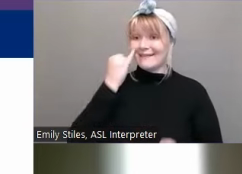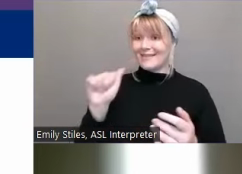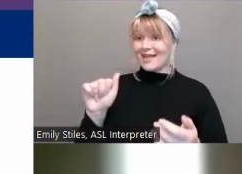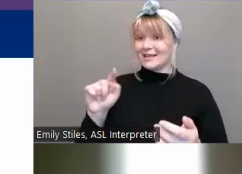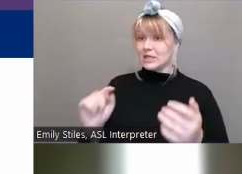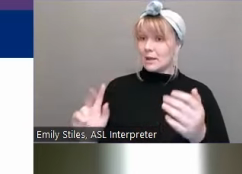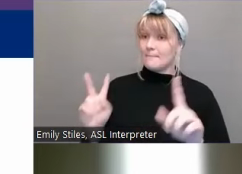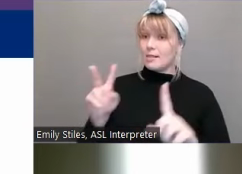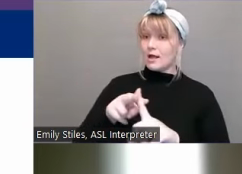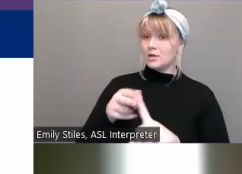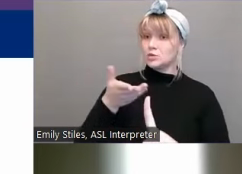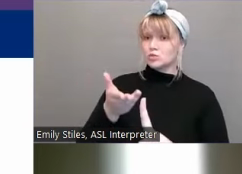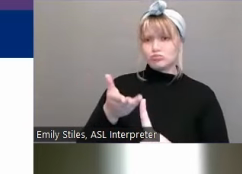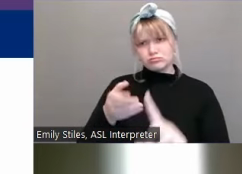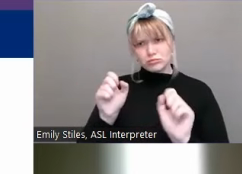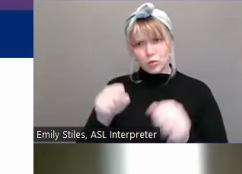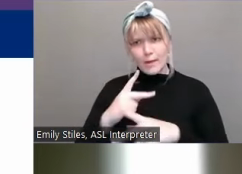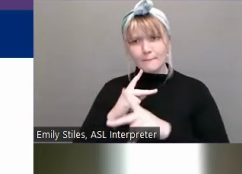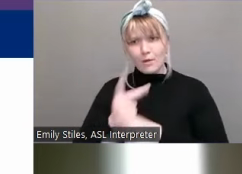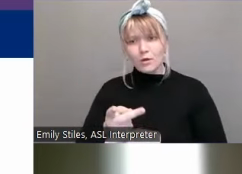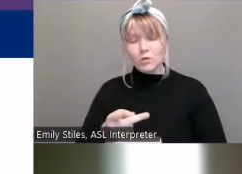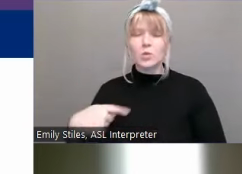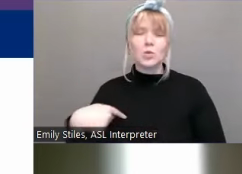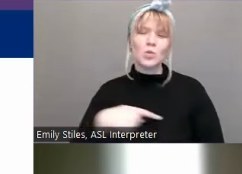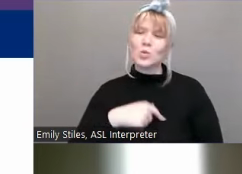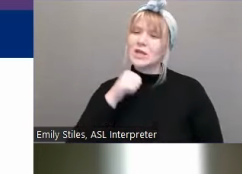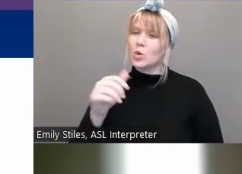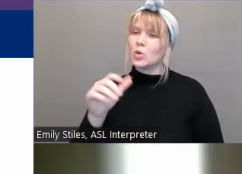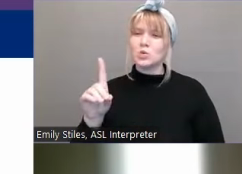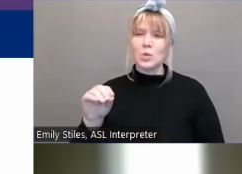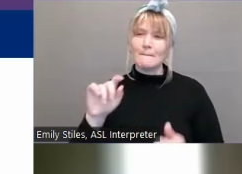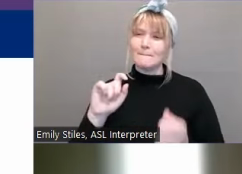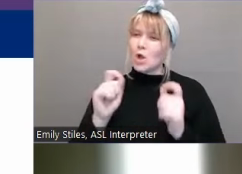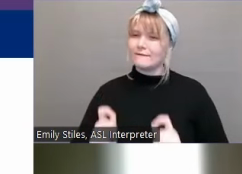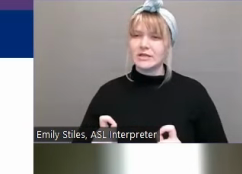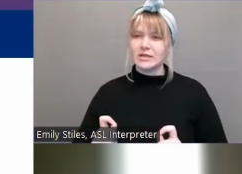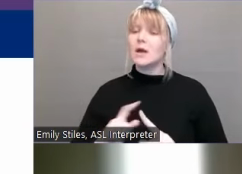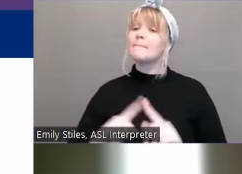We don’t do home modifications in New York, but we do share resources that can help people,